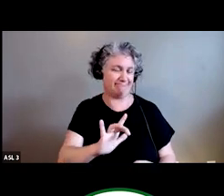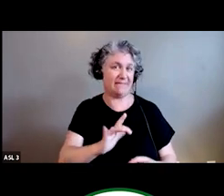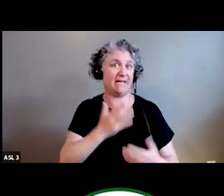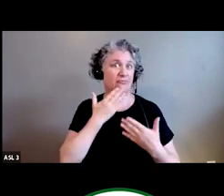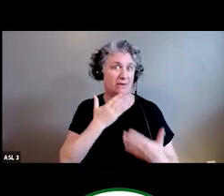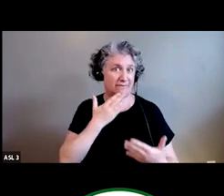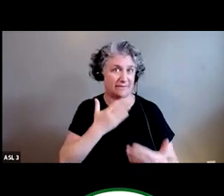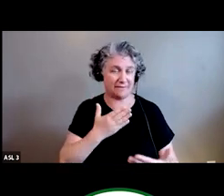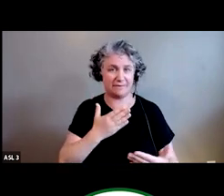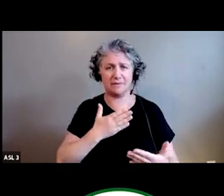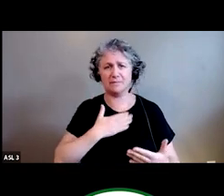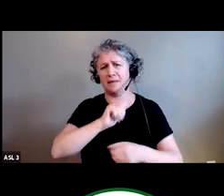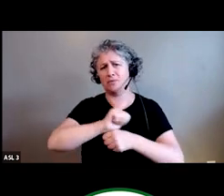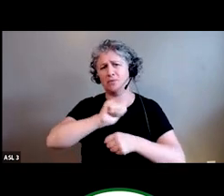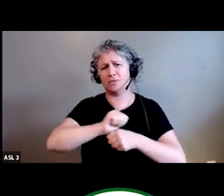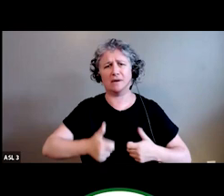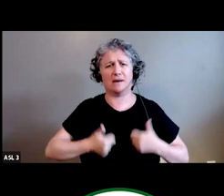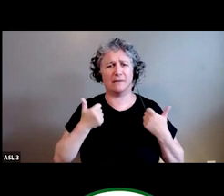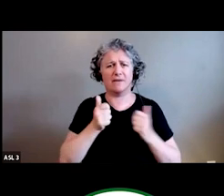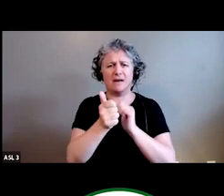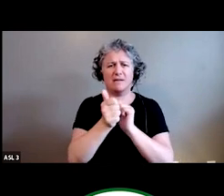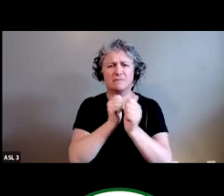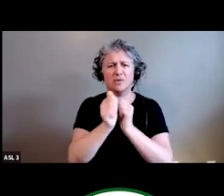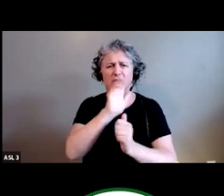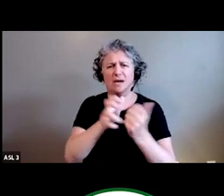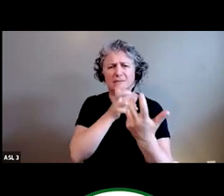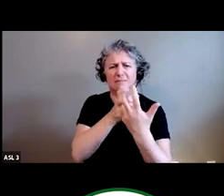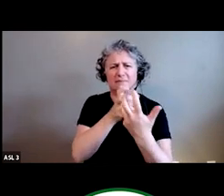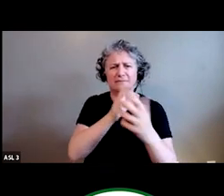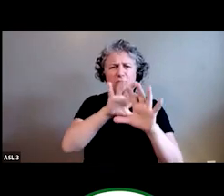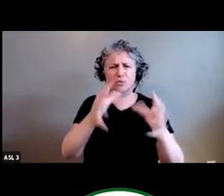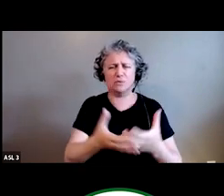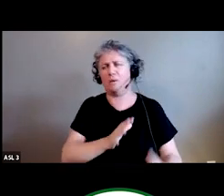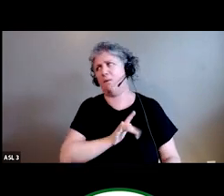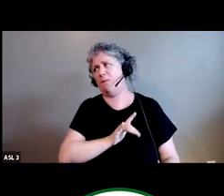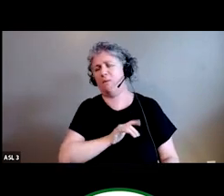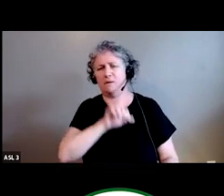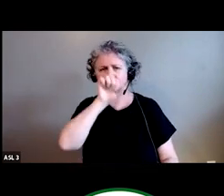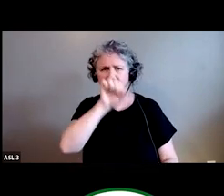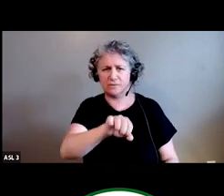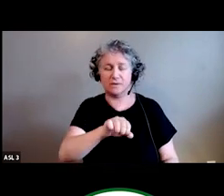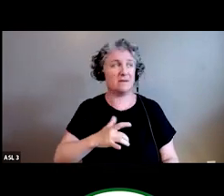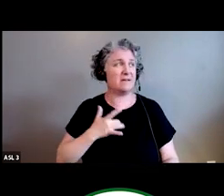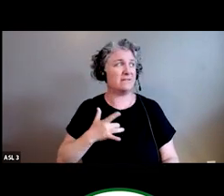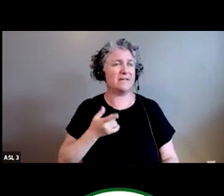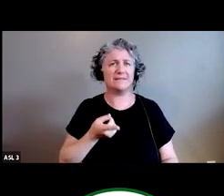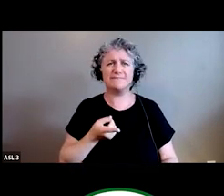sport and recreation world. It's a place where I feel incredibly lucky. And have met some absolutely incredible human